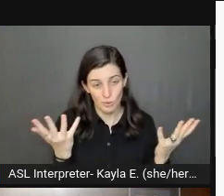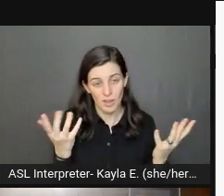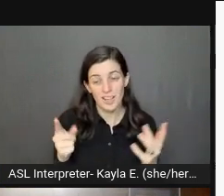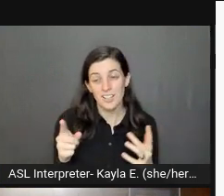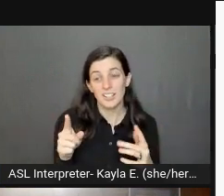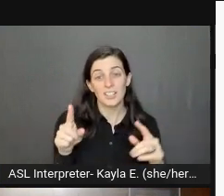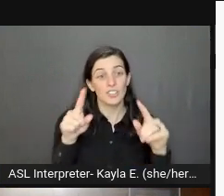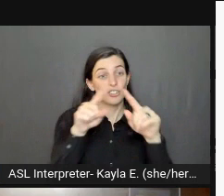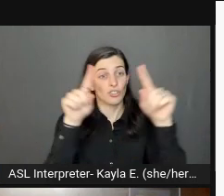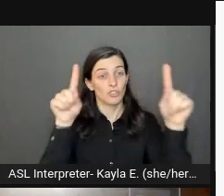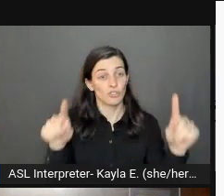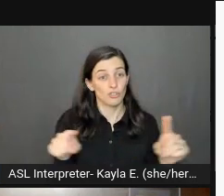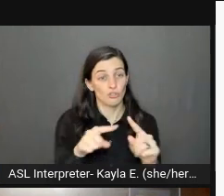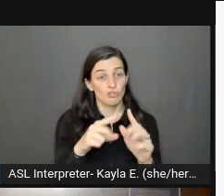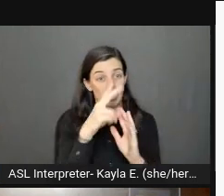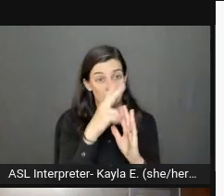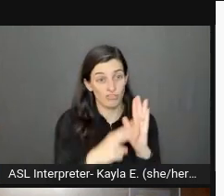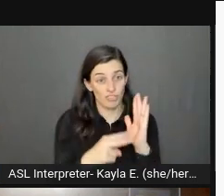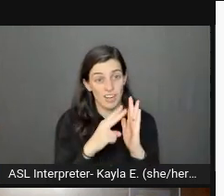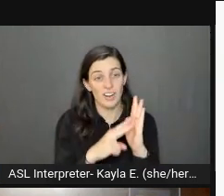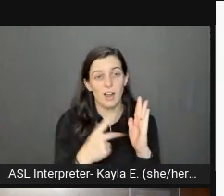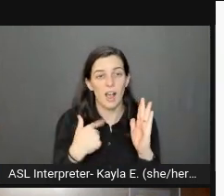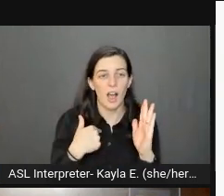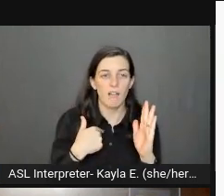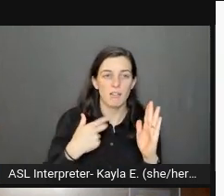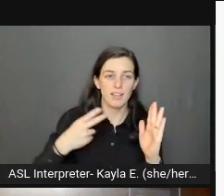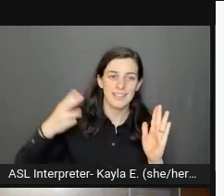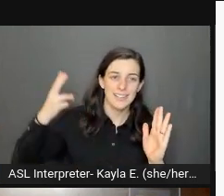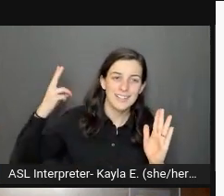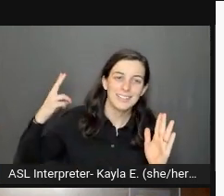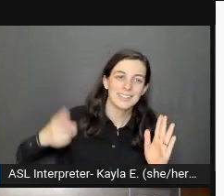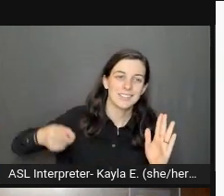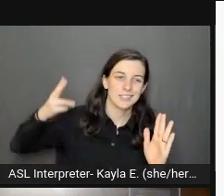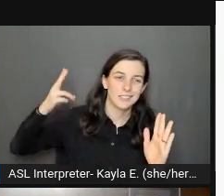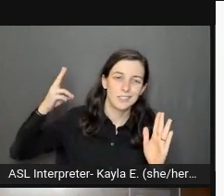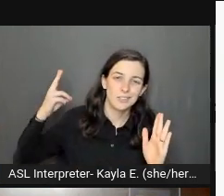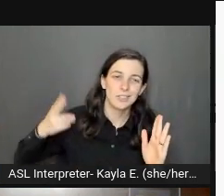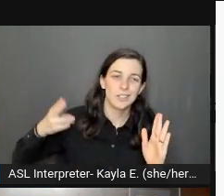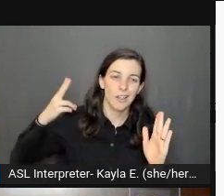of screen reader has a long history. Its history are longer than 30 years.